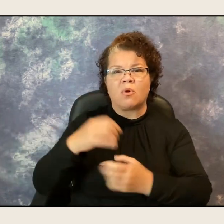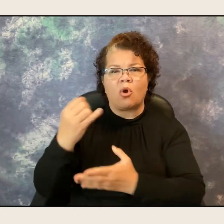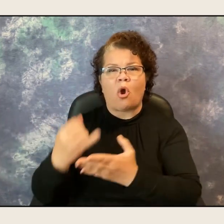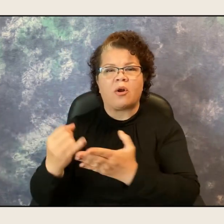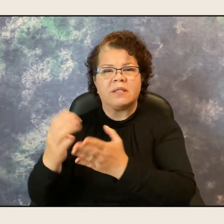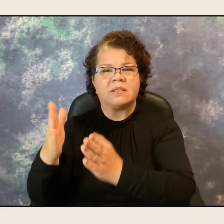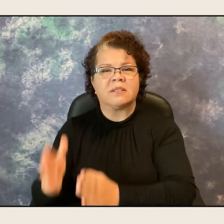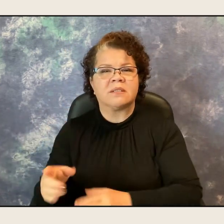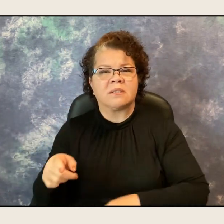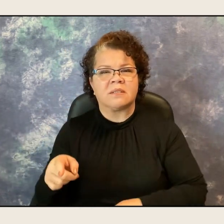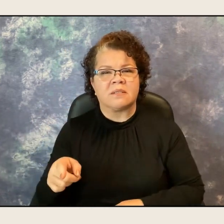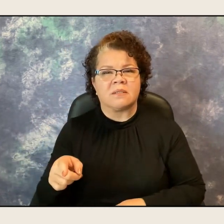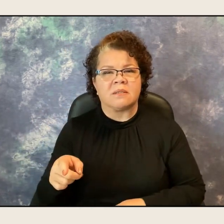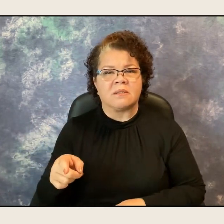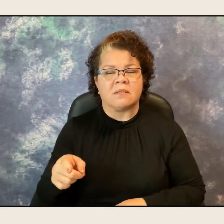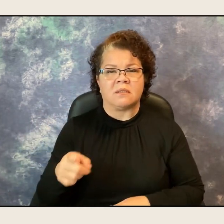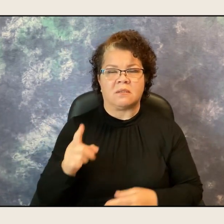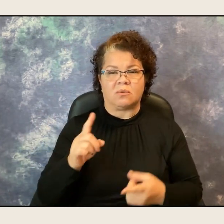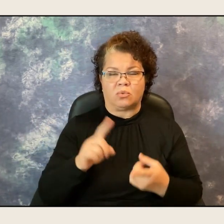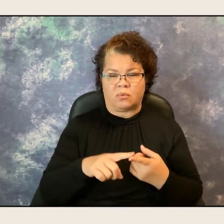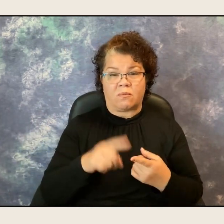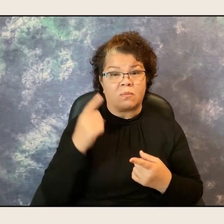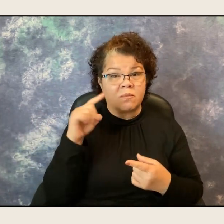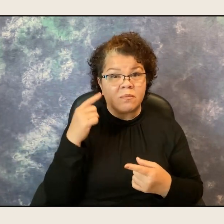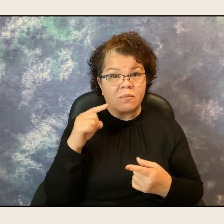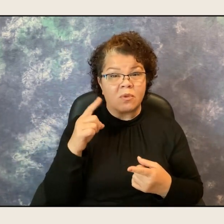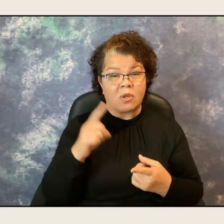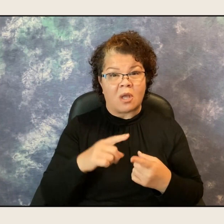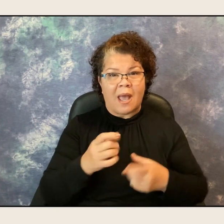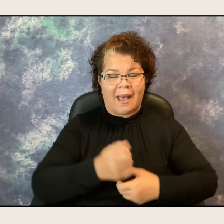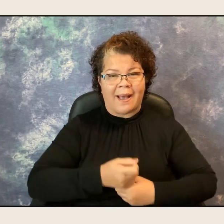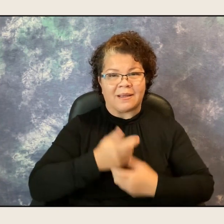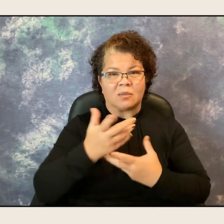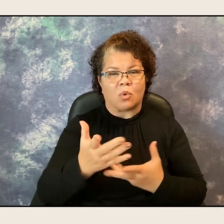to express in the ways that they would move to express